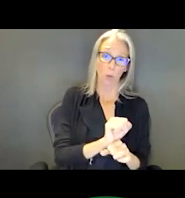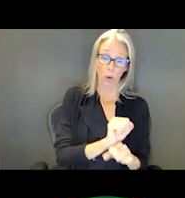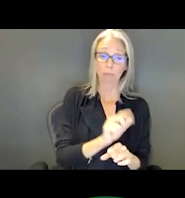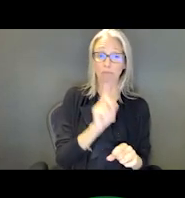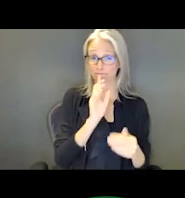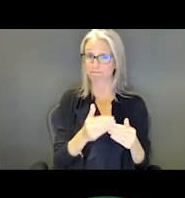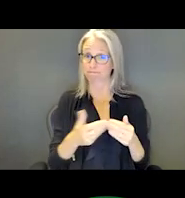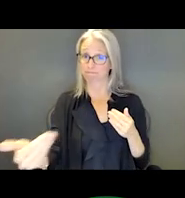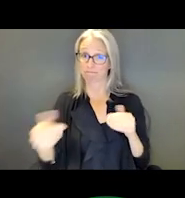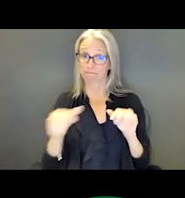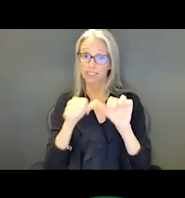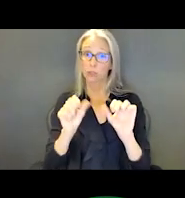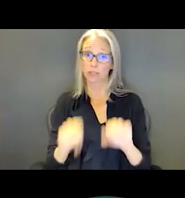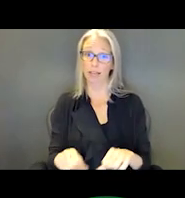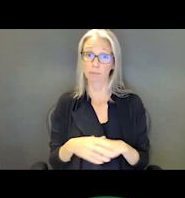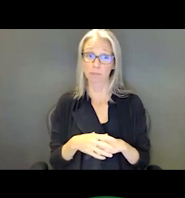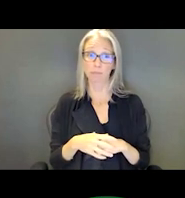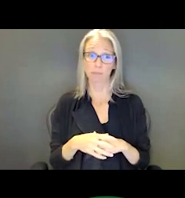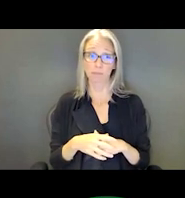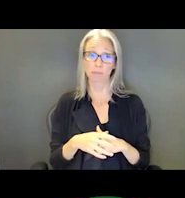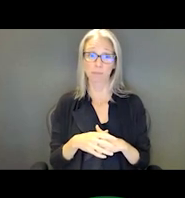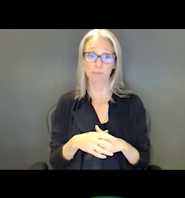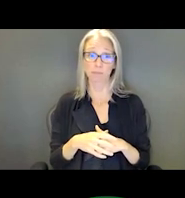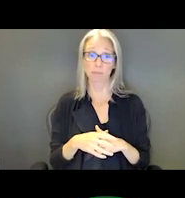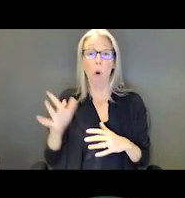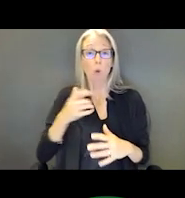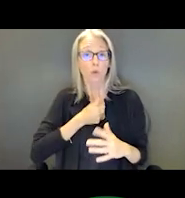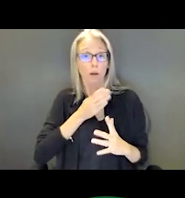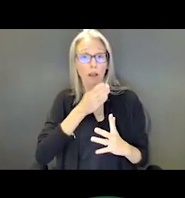I know. It's like, this is term in the tourism industry and then the marketing is called